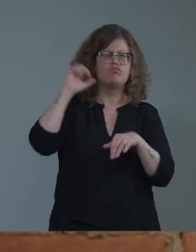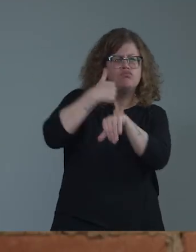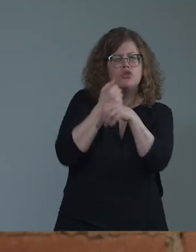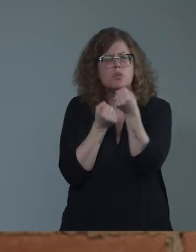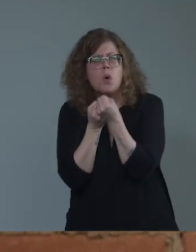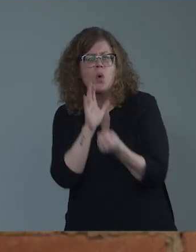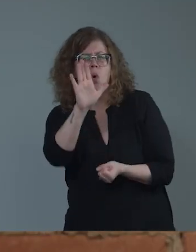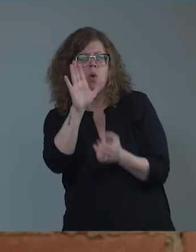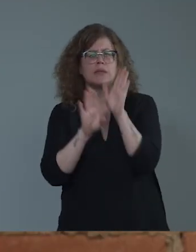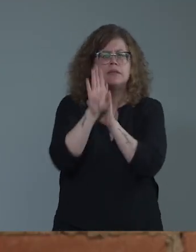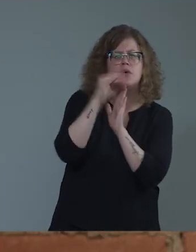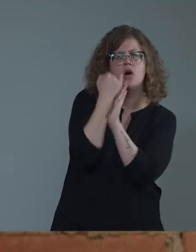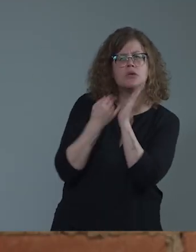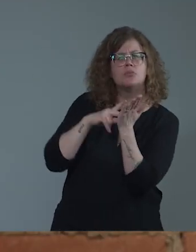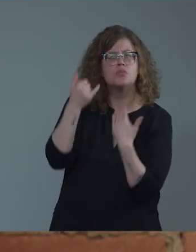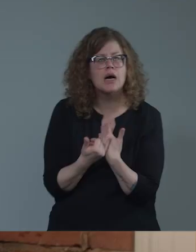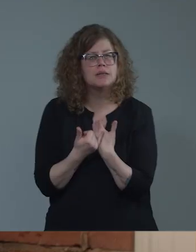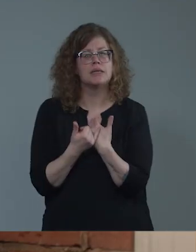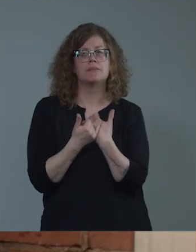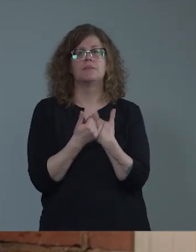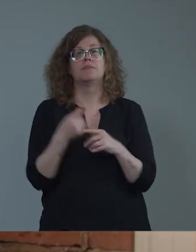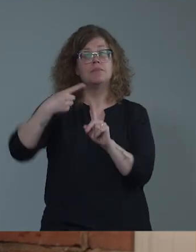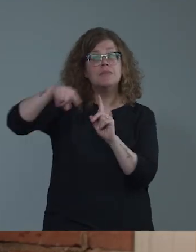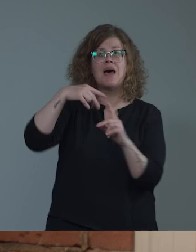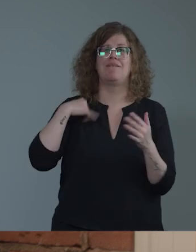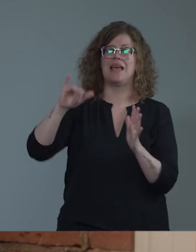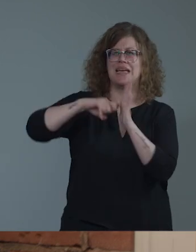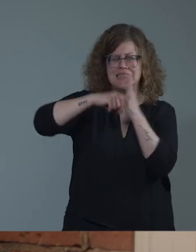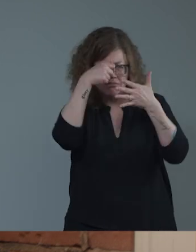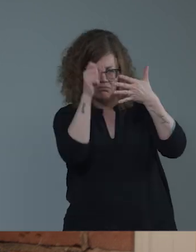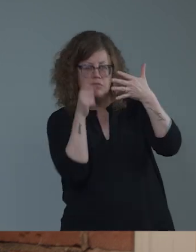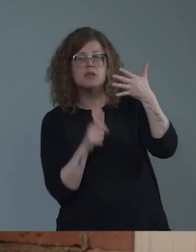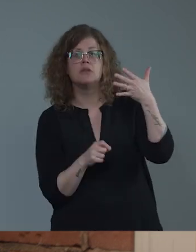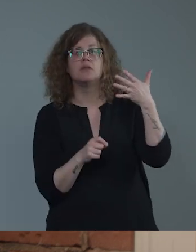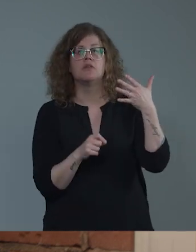consistent throughout the entire project. One thing to think about at this phase,